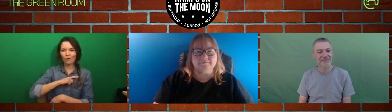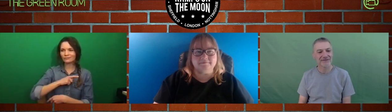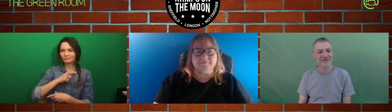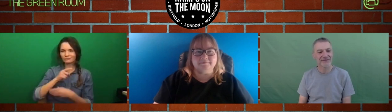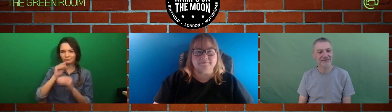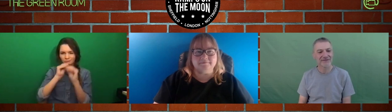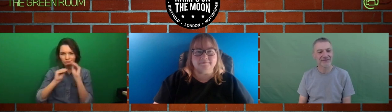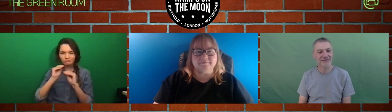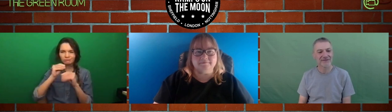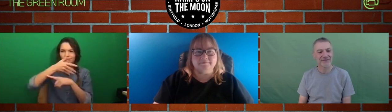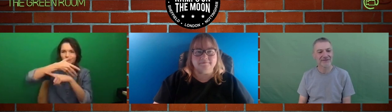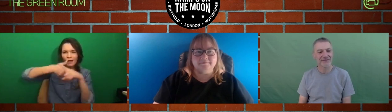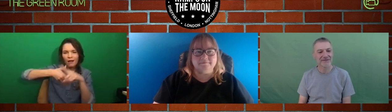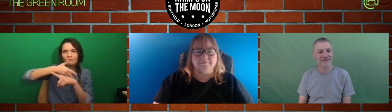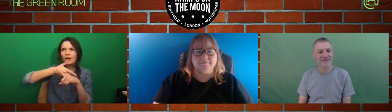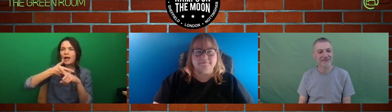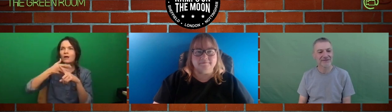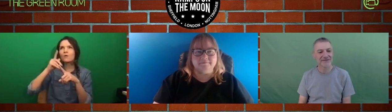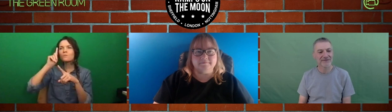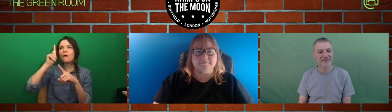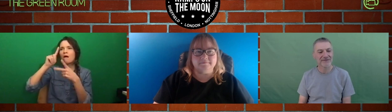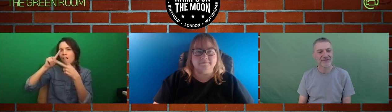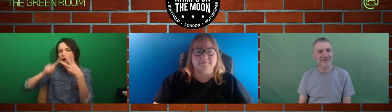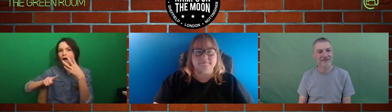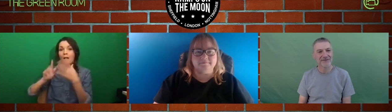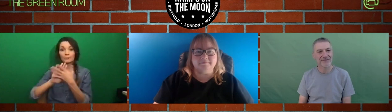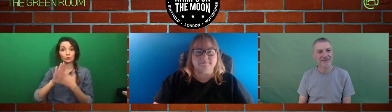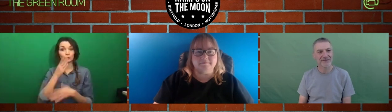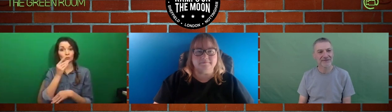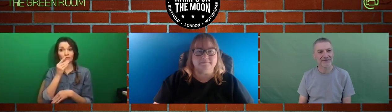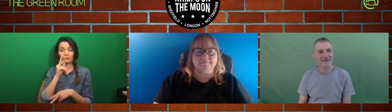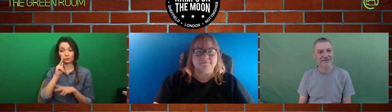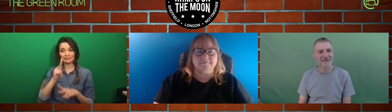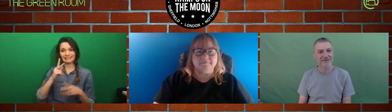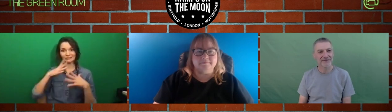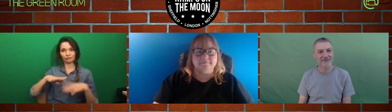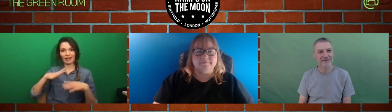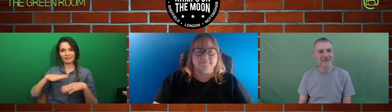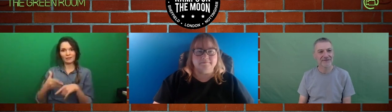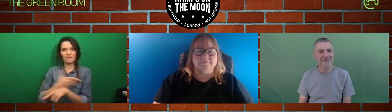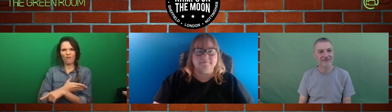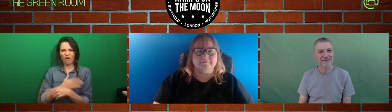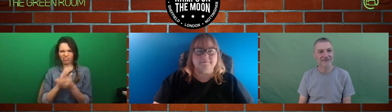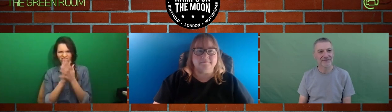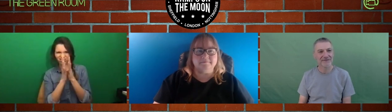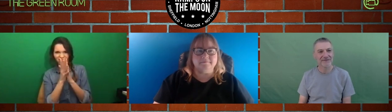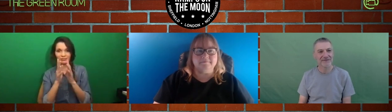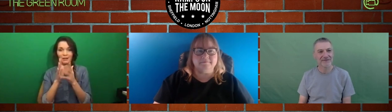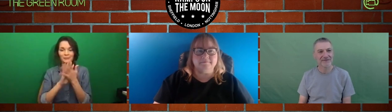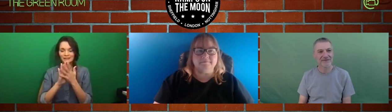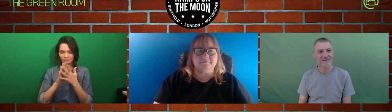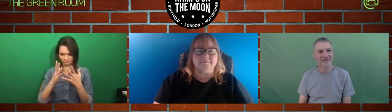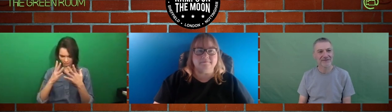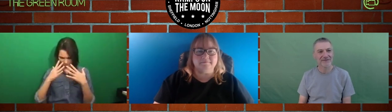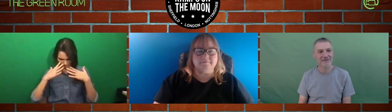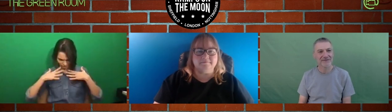really useful to see the dress before it's all roughed up and then to experience it in the play.